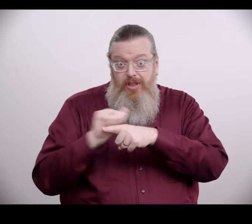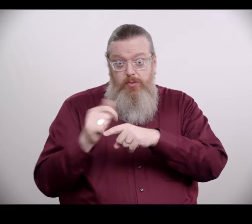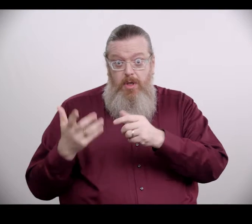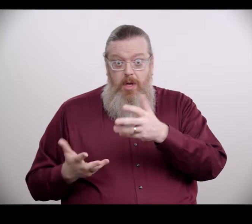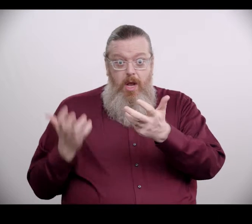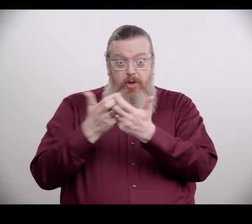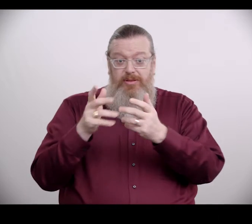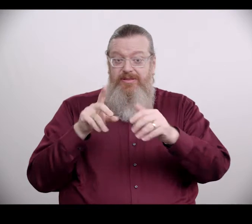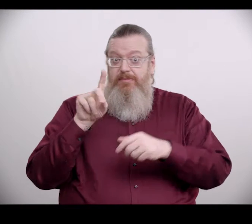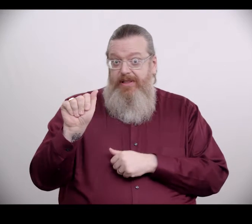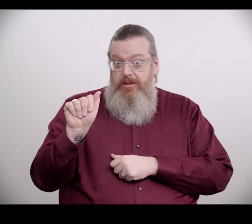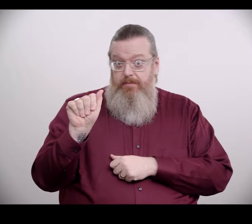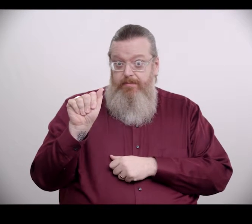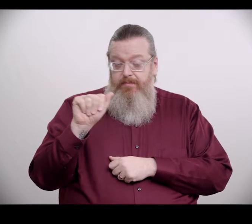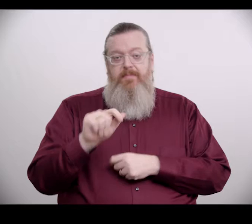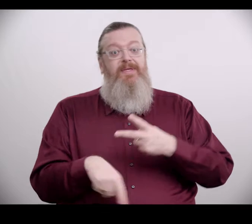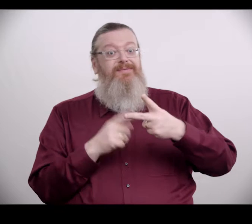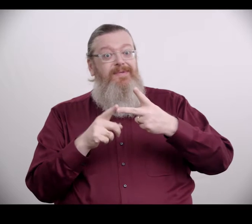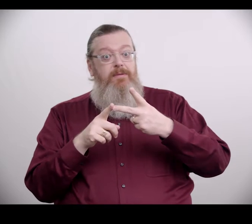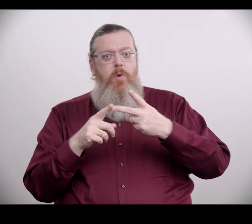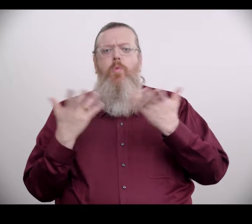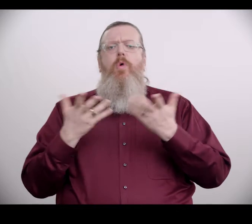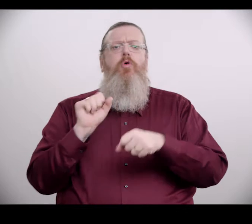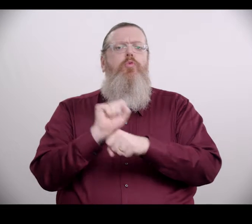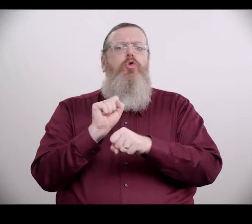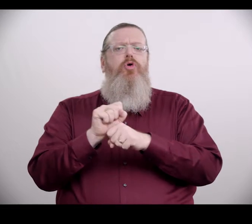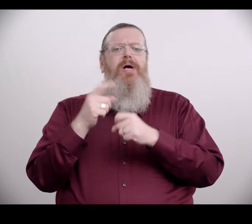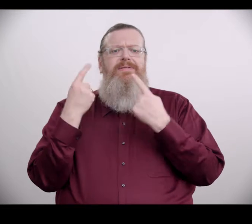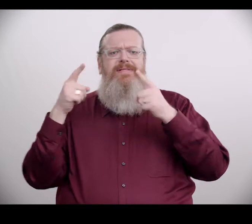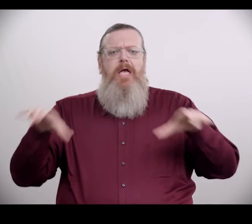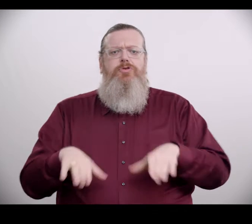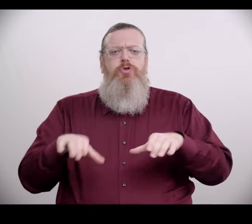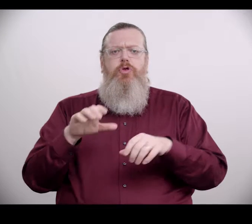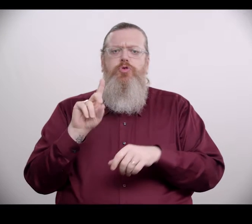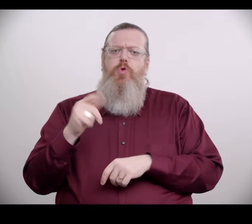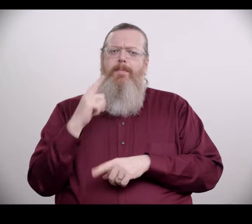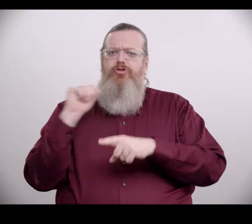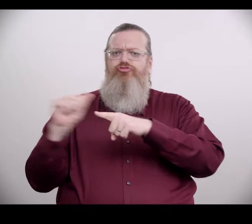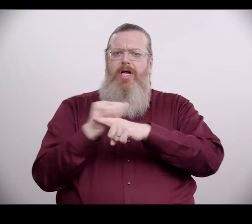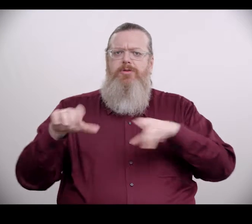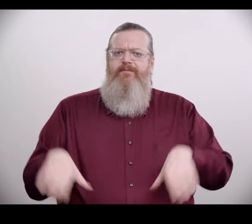(2) What work or task has the dog been trained to perform. Other questions are not allowed.